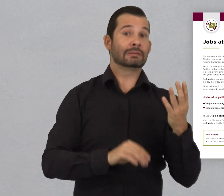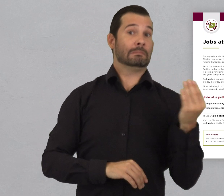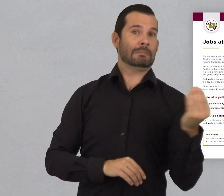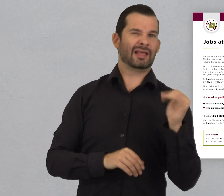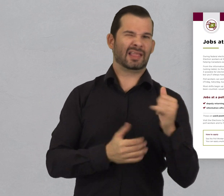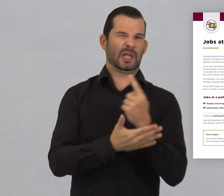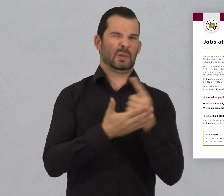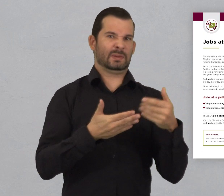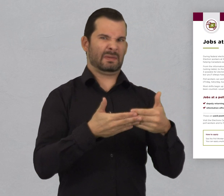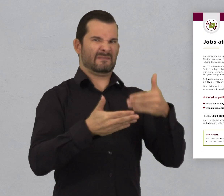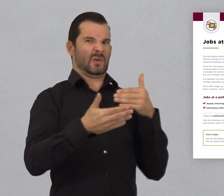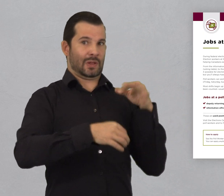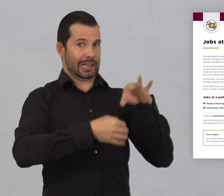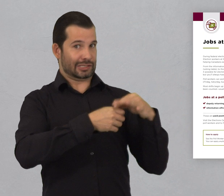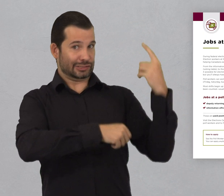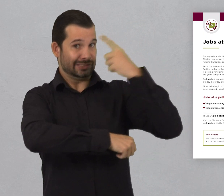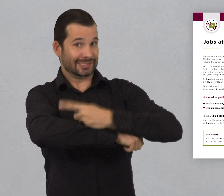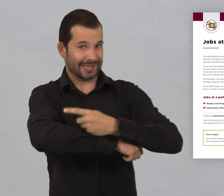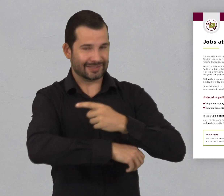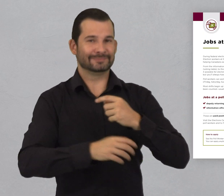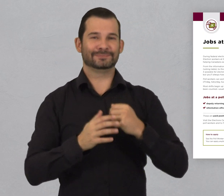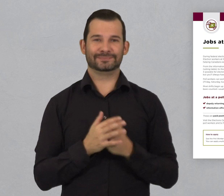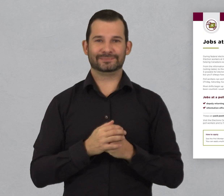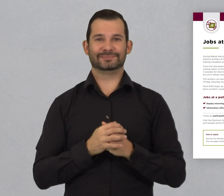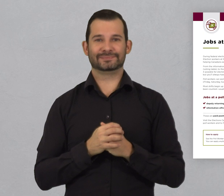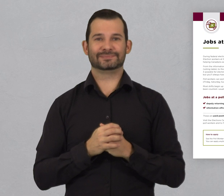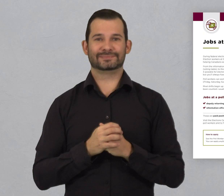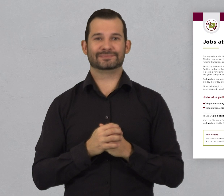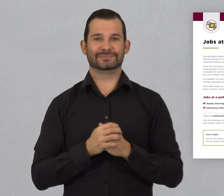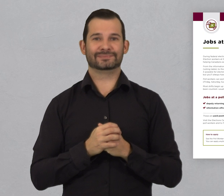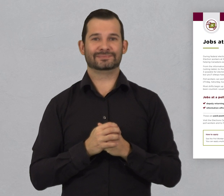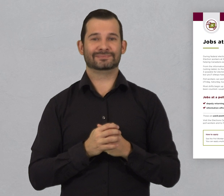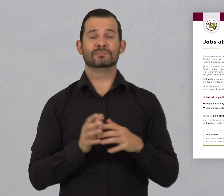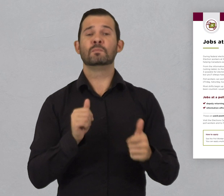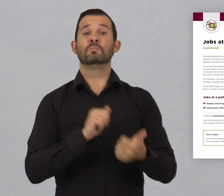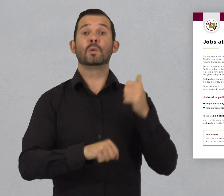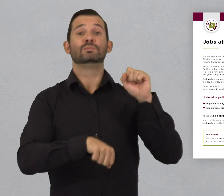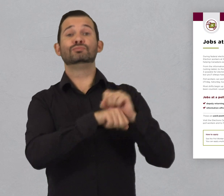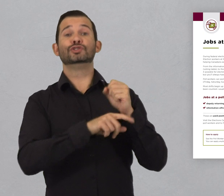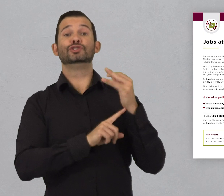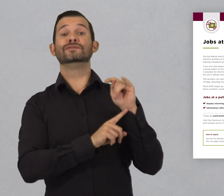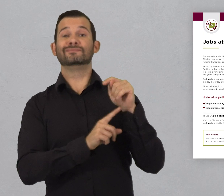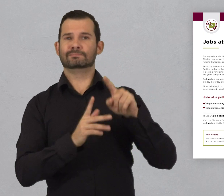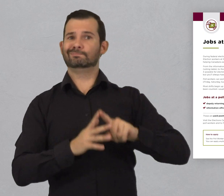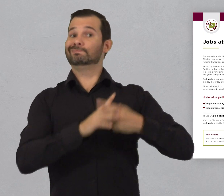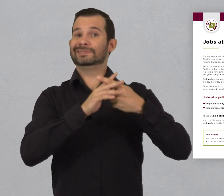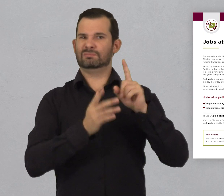and Monday the week before election day). Most shifts begin up to an hour before the